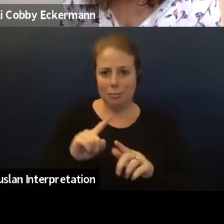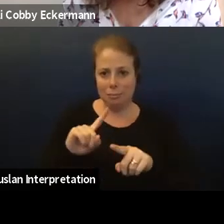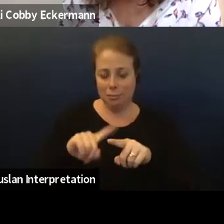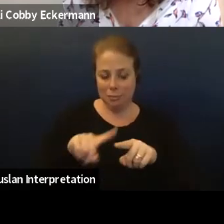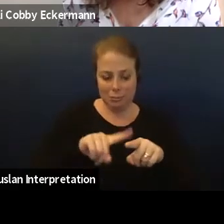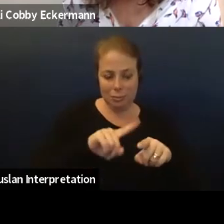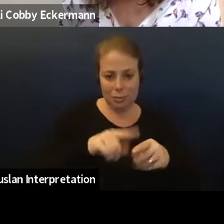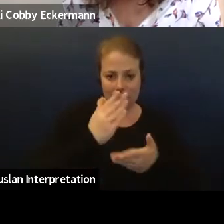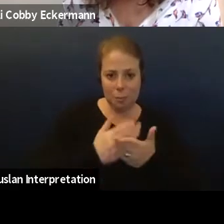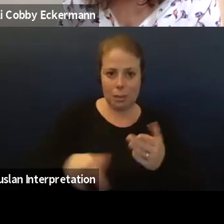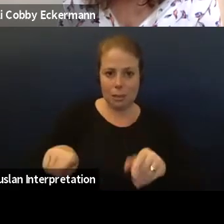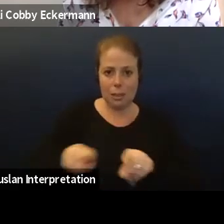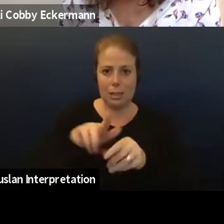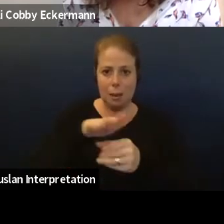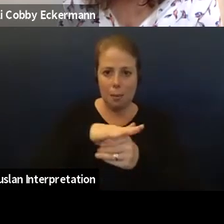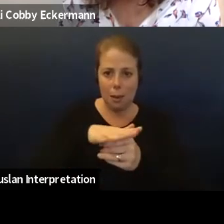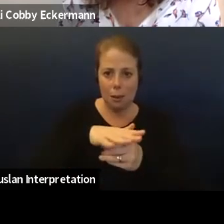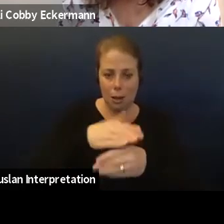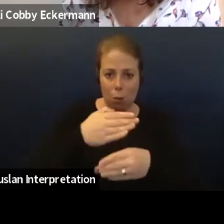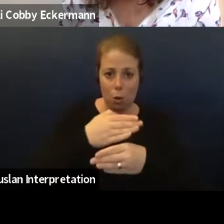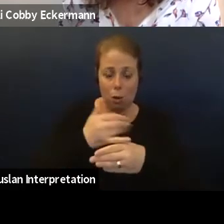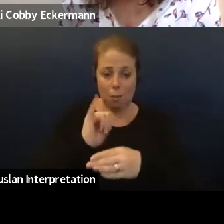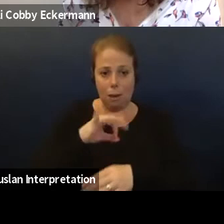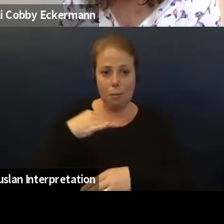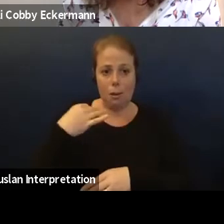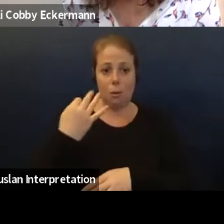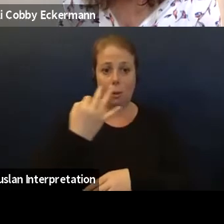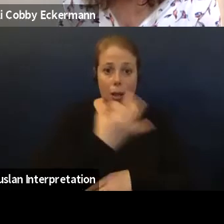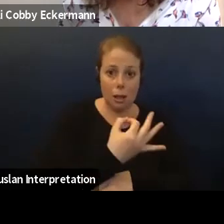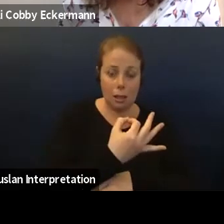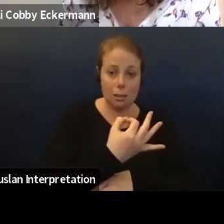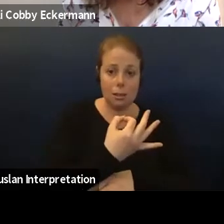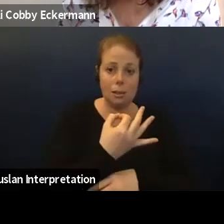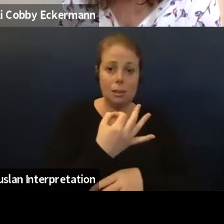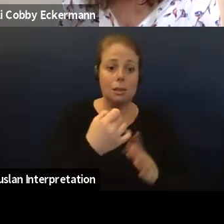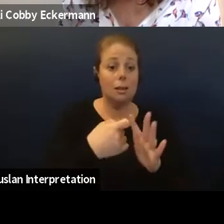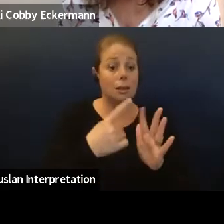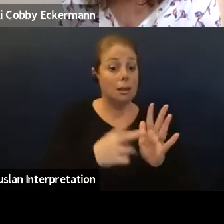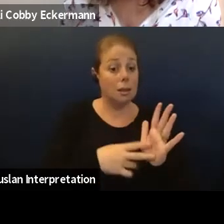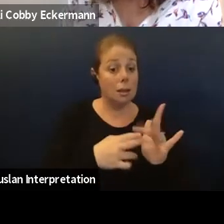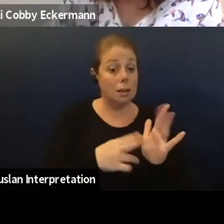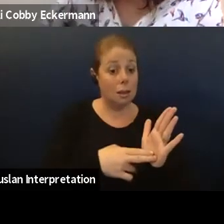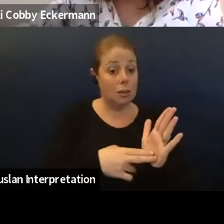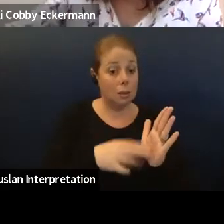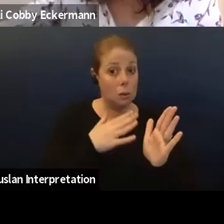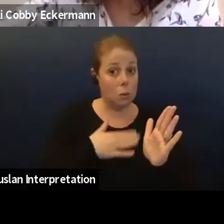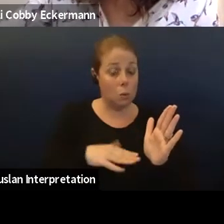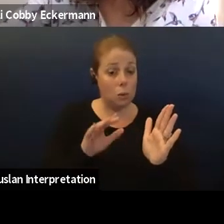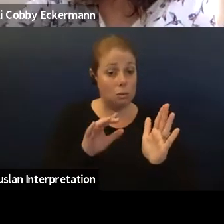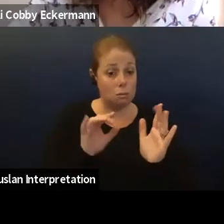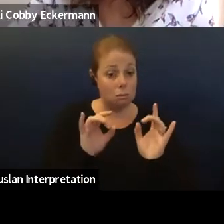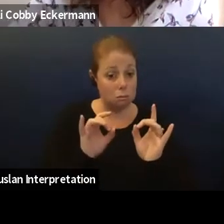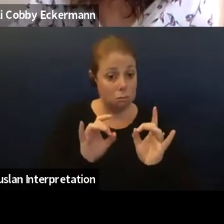But what I might do is throw that over to Kevin, do you want to reflect on how those